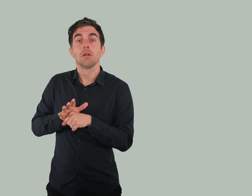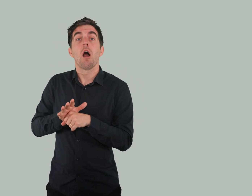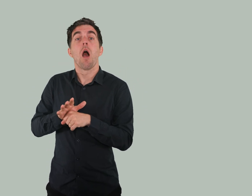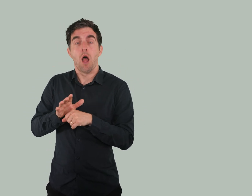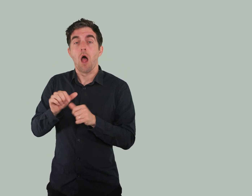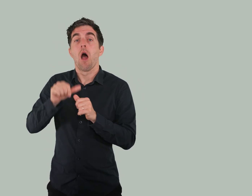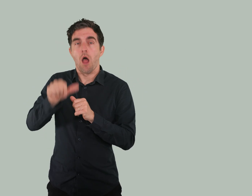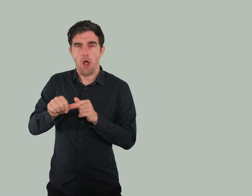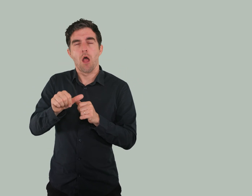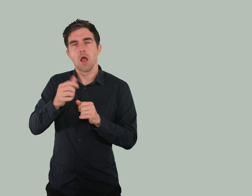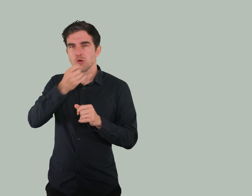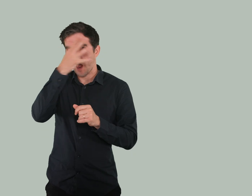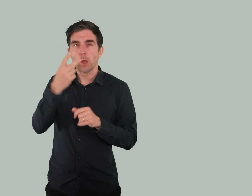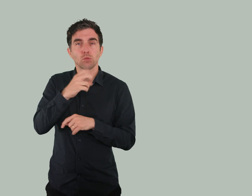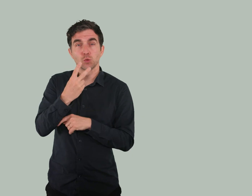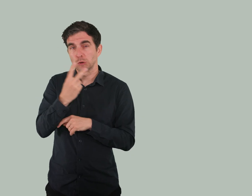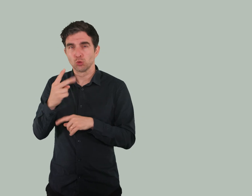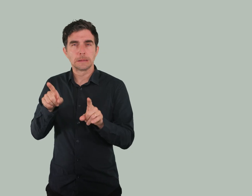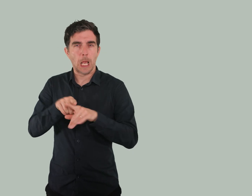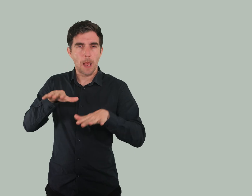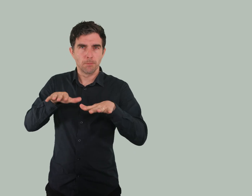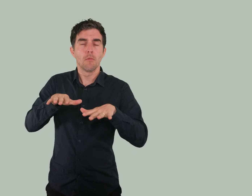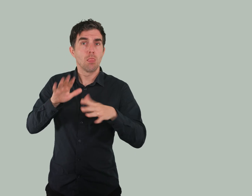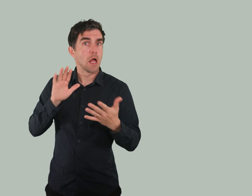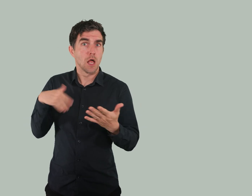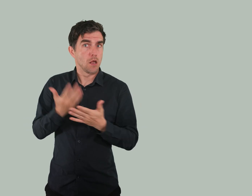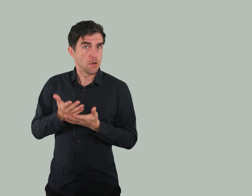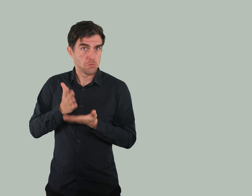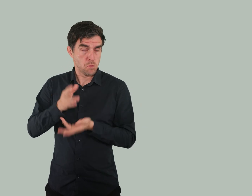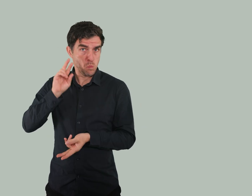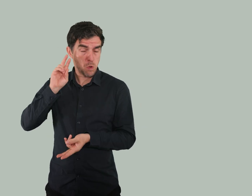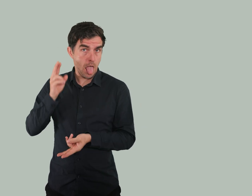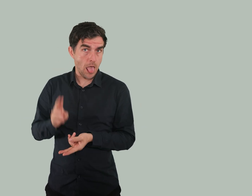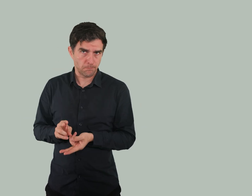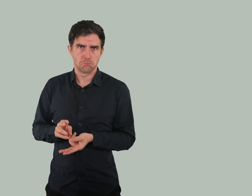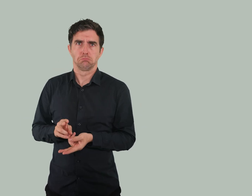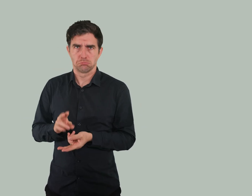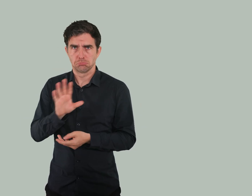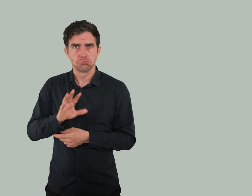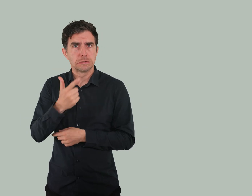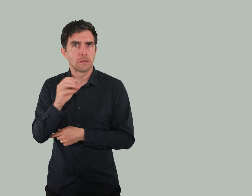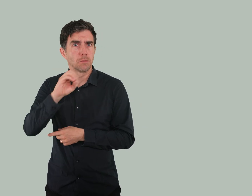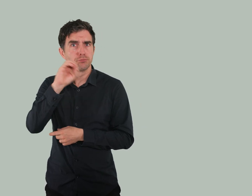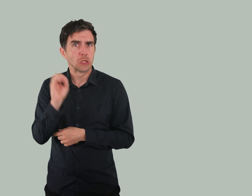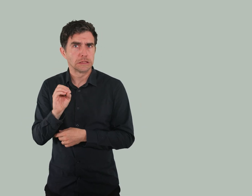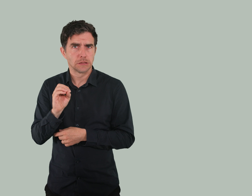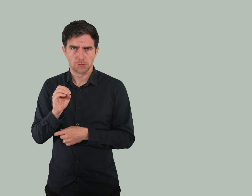returned briefly to that level in summer 2022, and has since fallen sharply to around 70 per cent